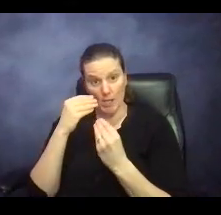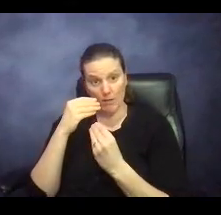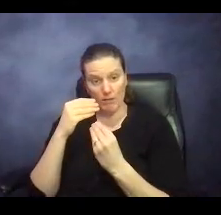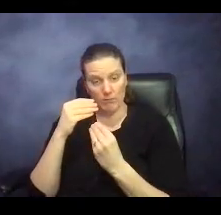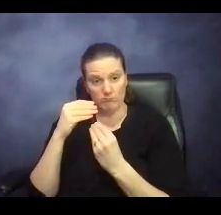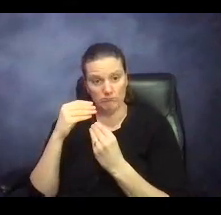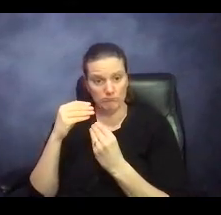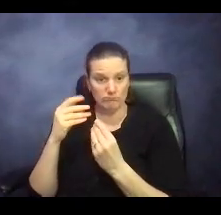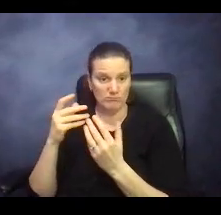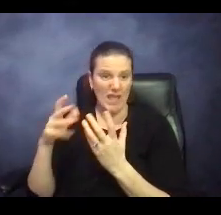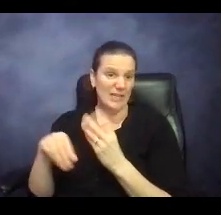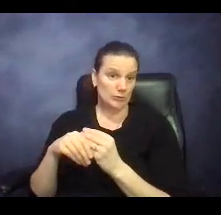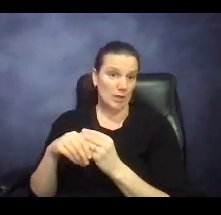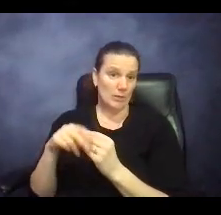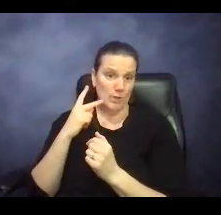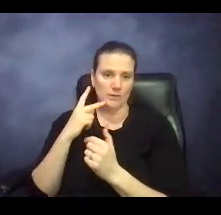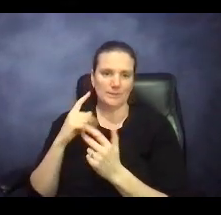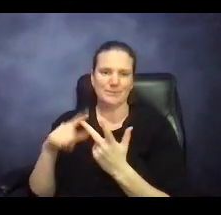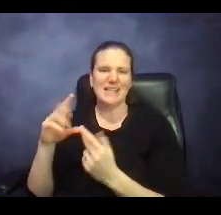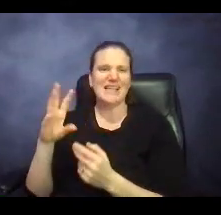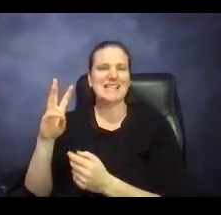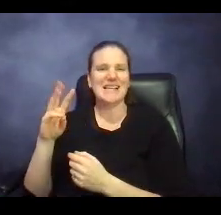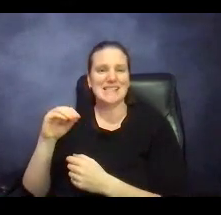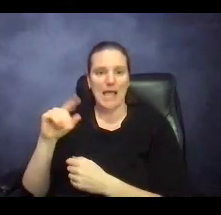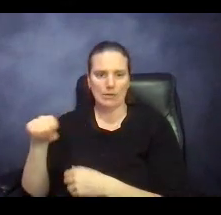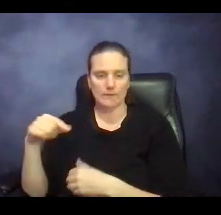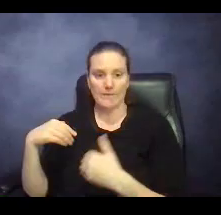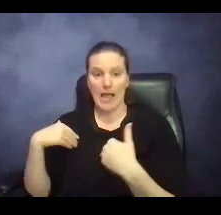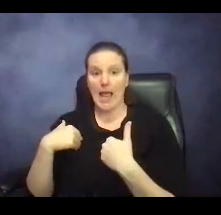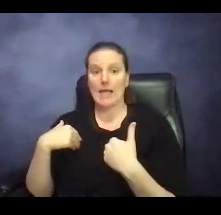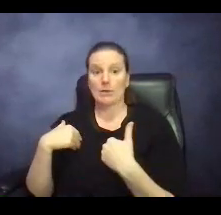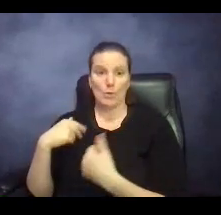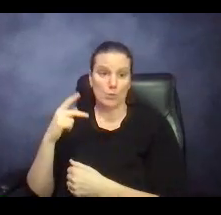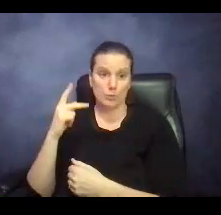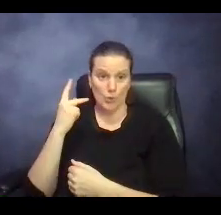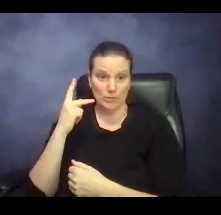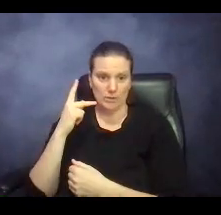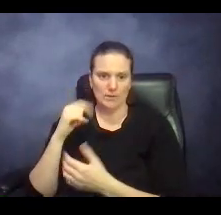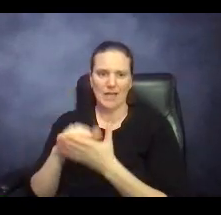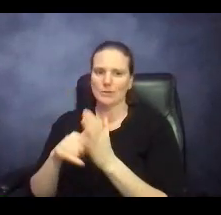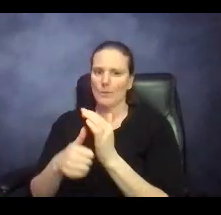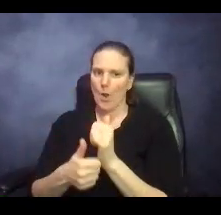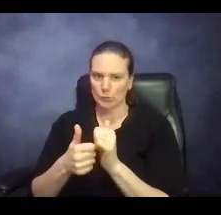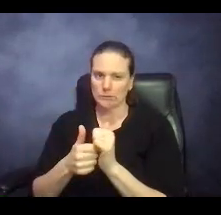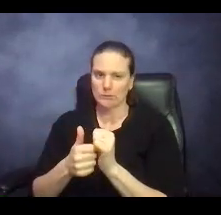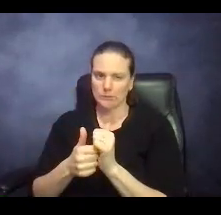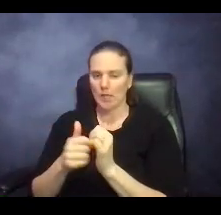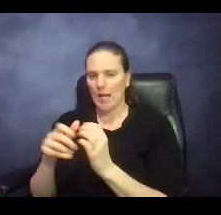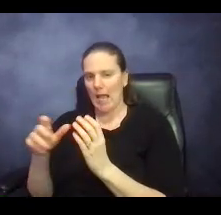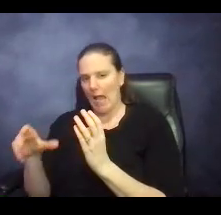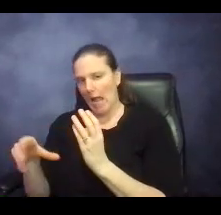Yeah, I mean really six ounces of an animal protein is gonna get you the majority of the way there. And then adding things like the seeds